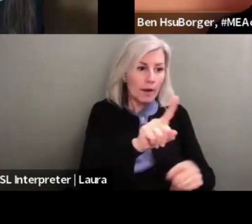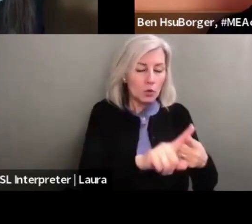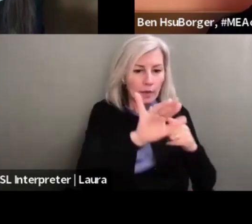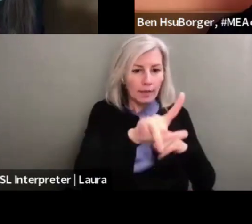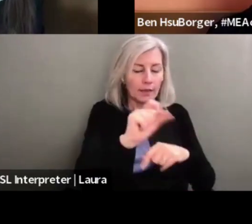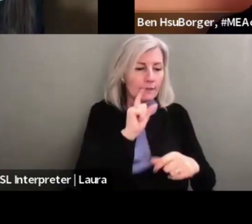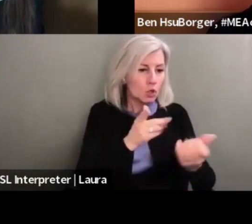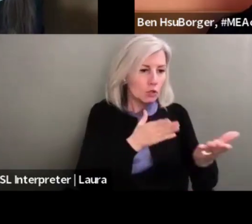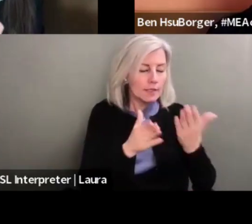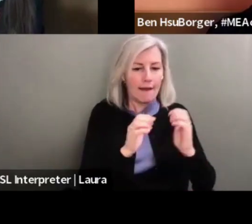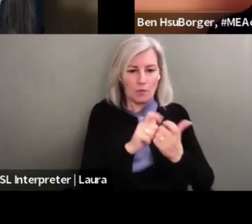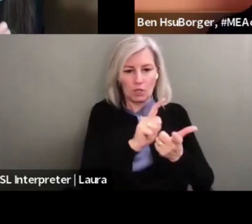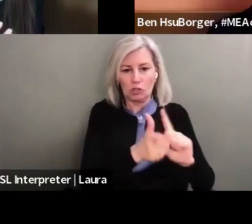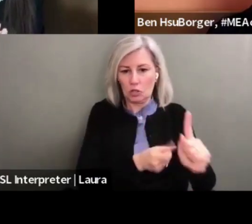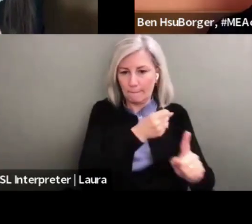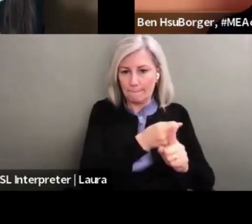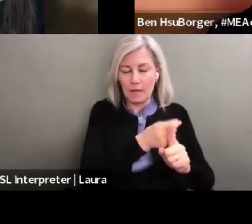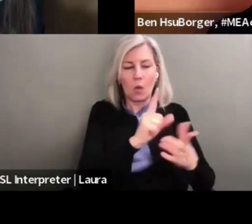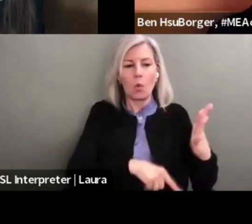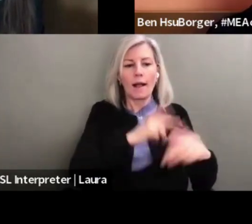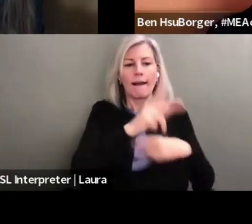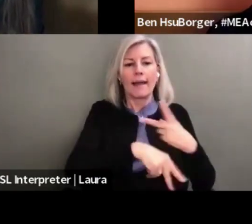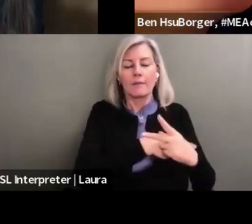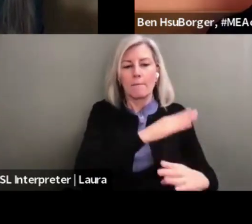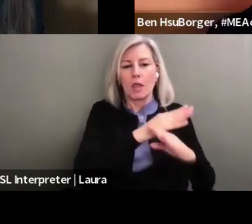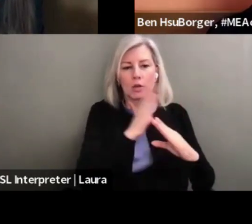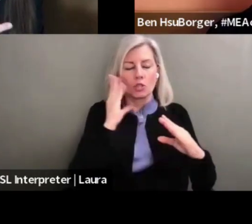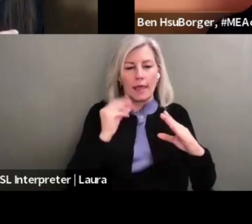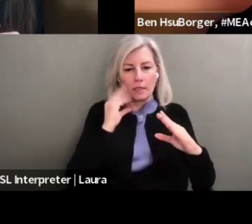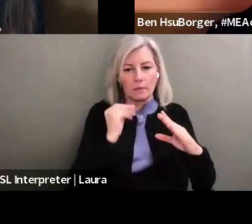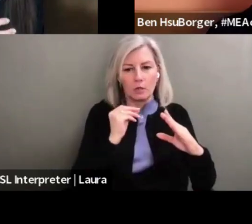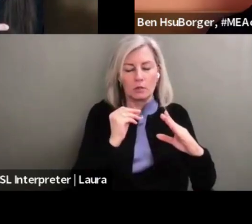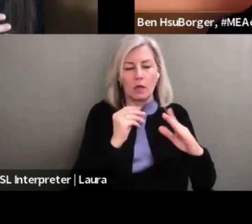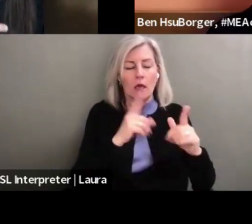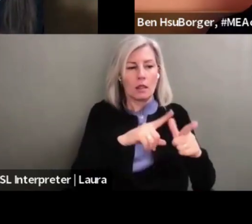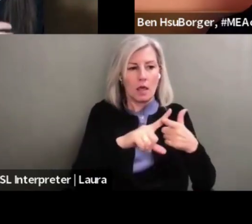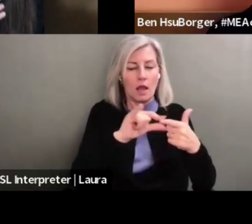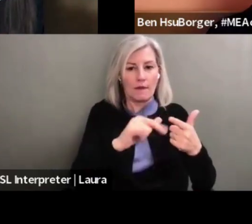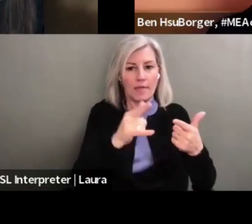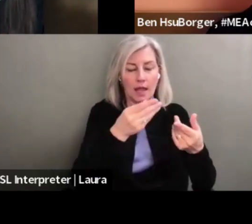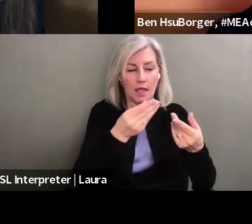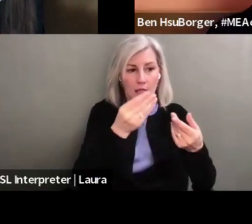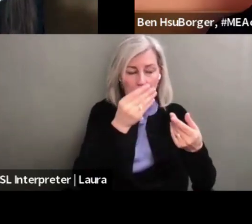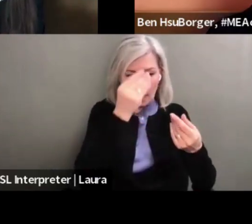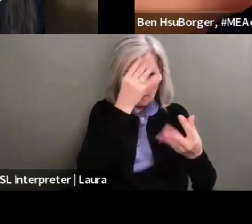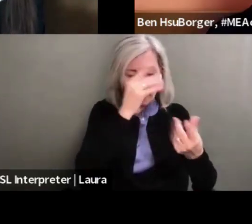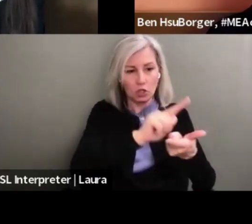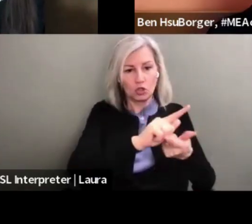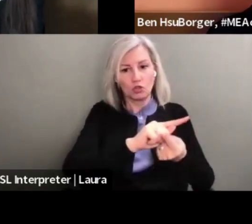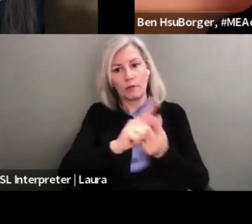to identify in real time as individuals with disabilities are coming to CIL's for services, how these services are impacting